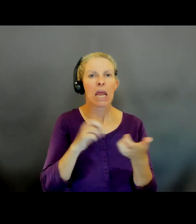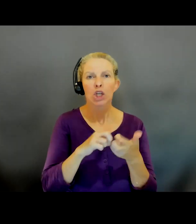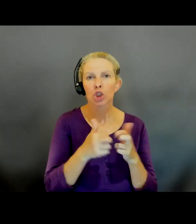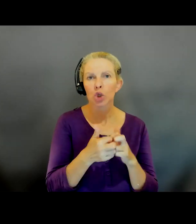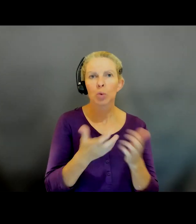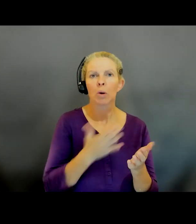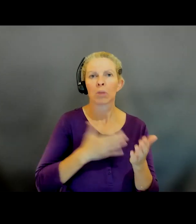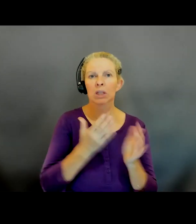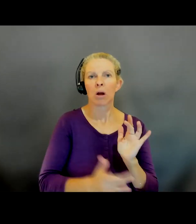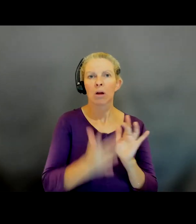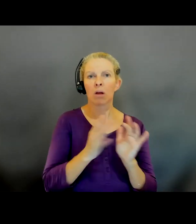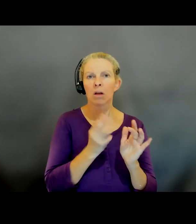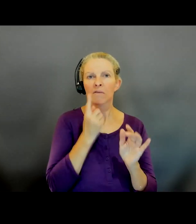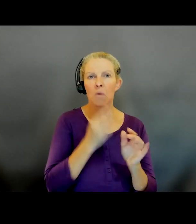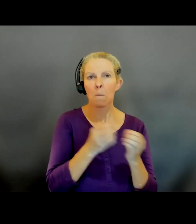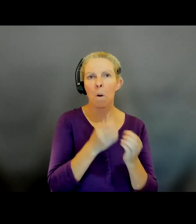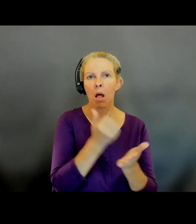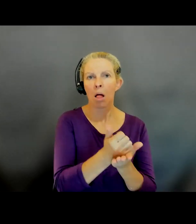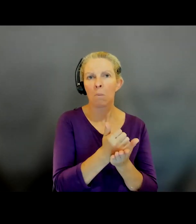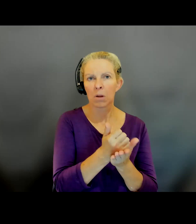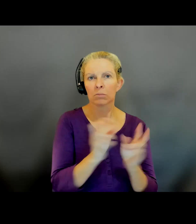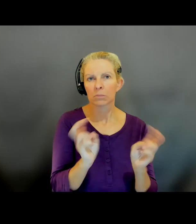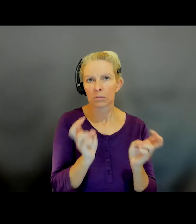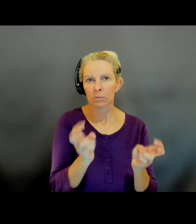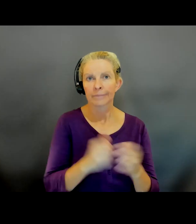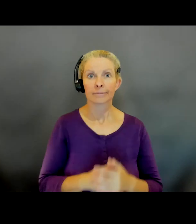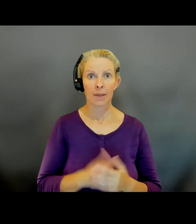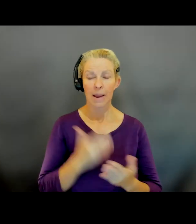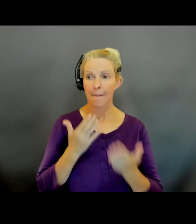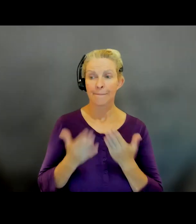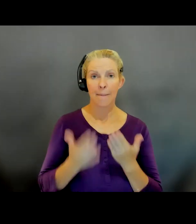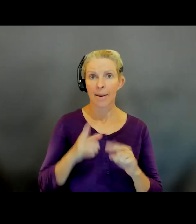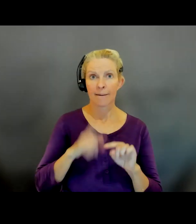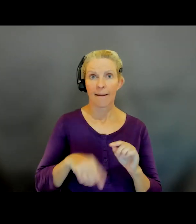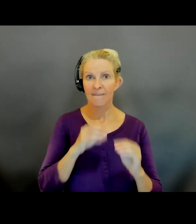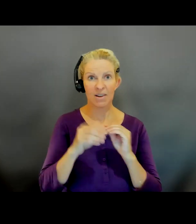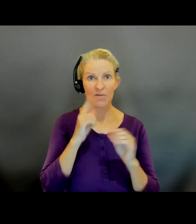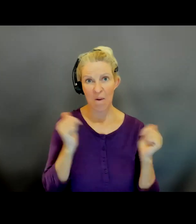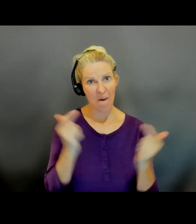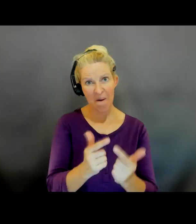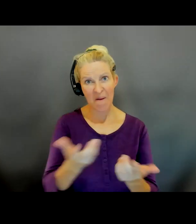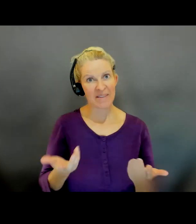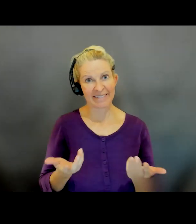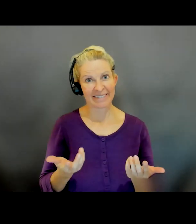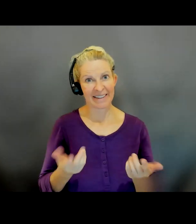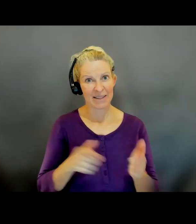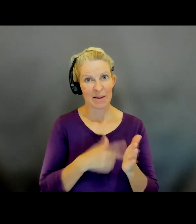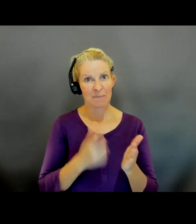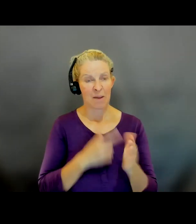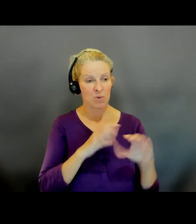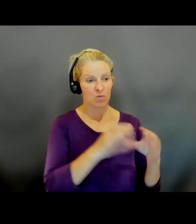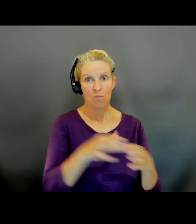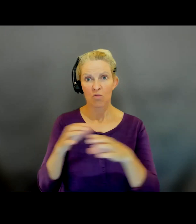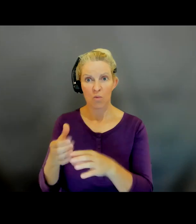you may not be able to fix it satisfactorily for everyone. Sometimes it happens. And it doesn't